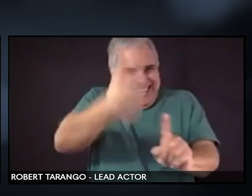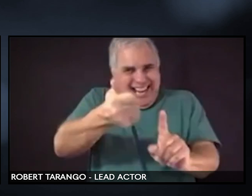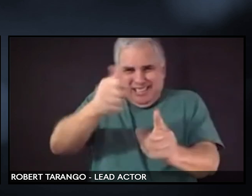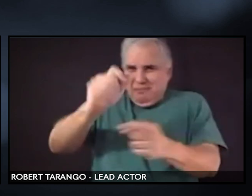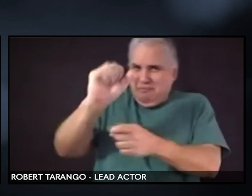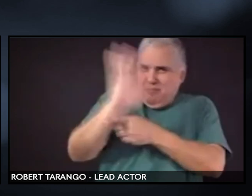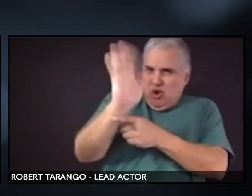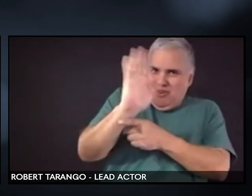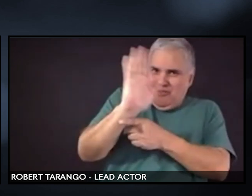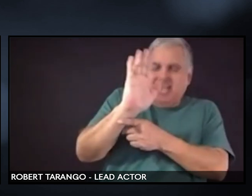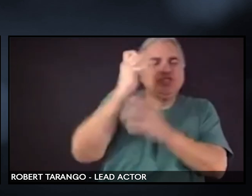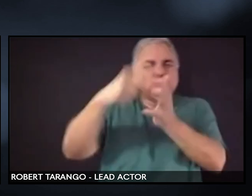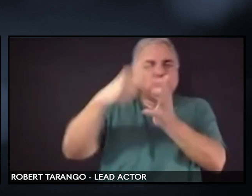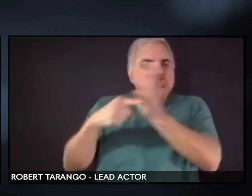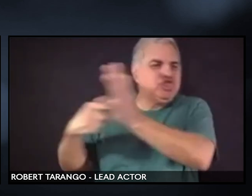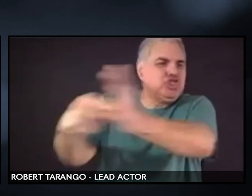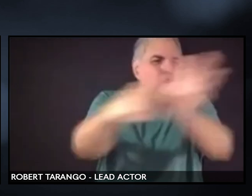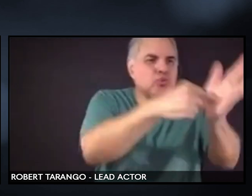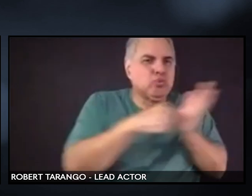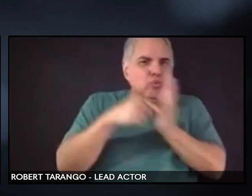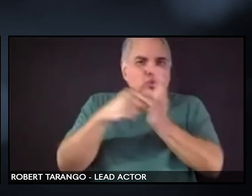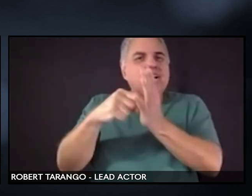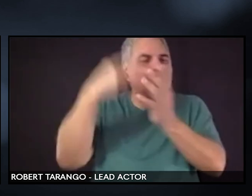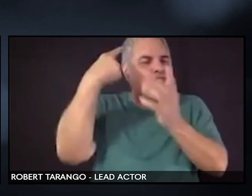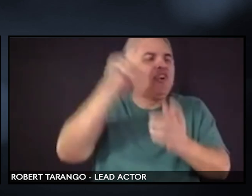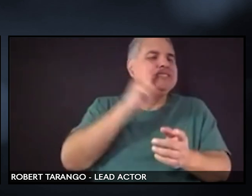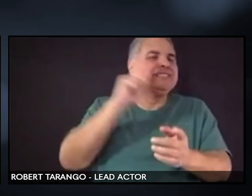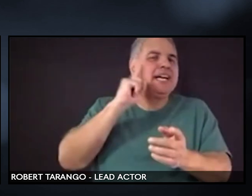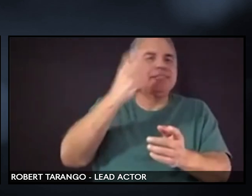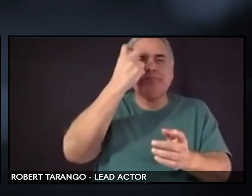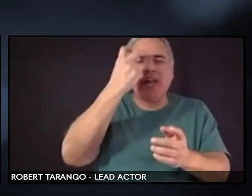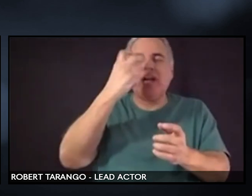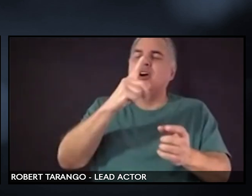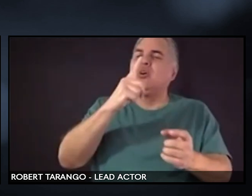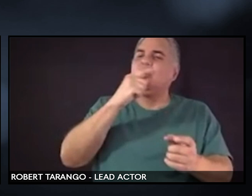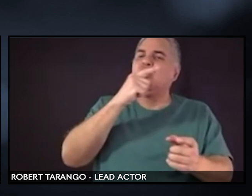Robert: I think before I get to that, generally speaking, seeing this film for